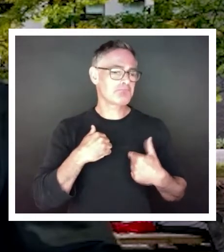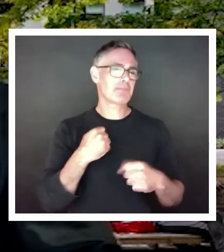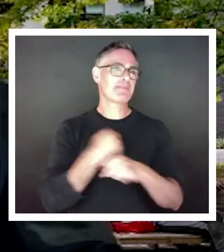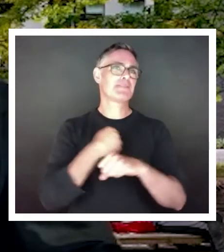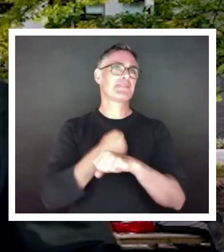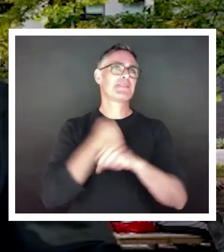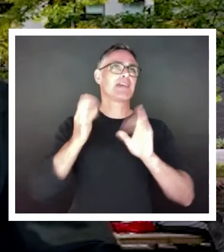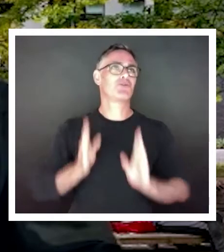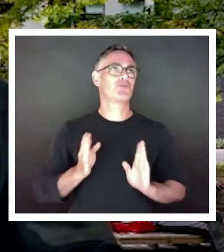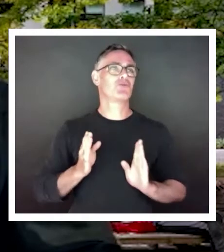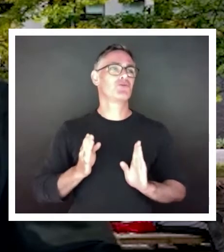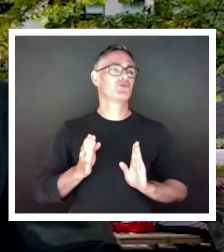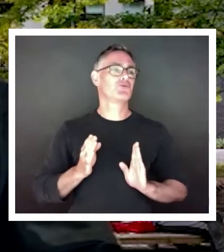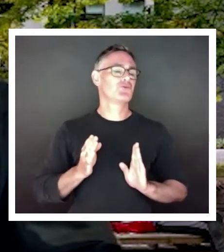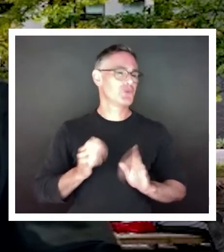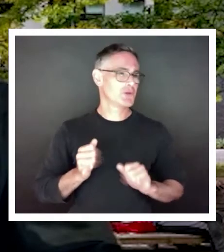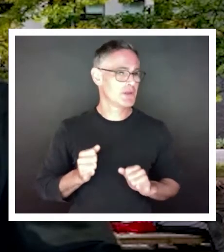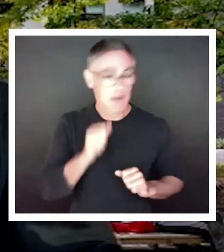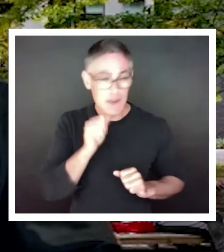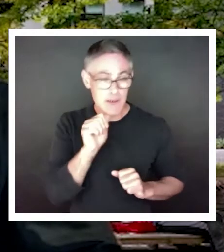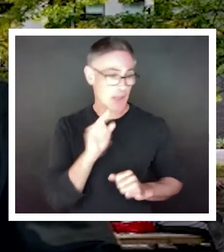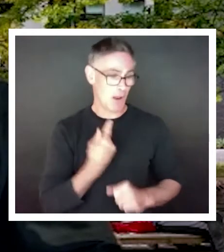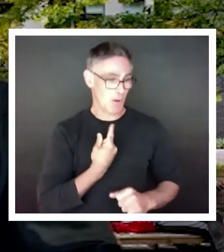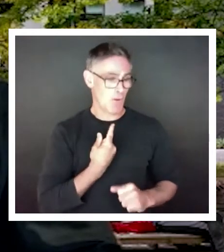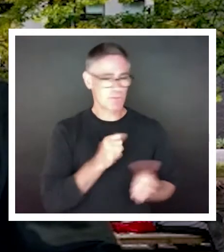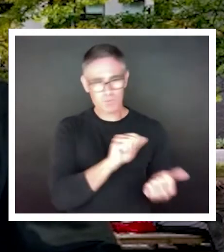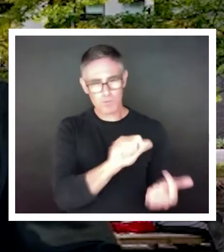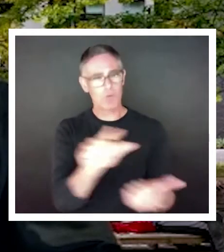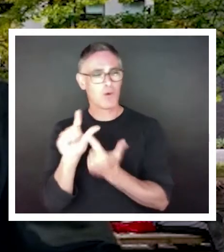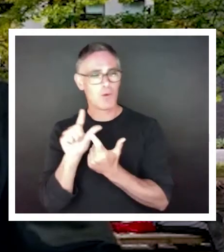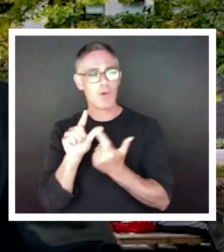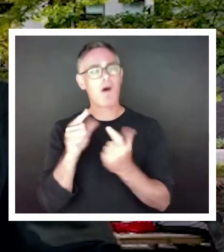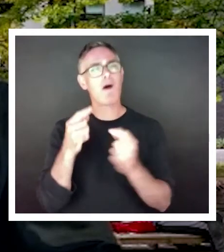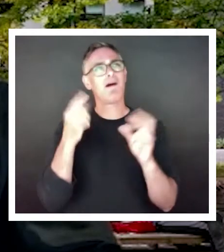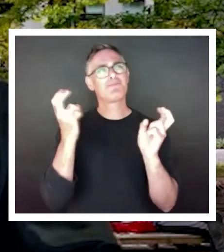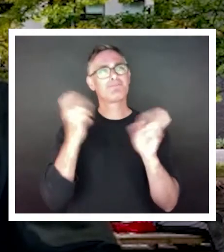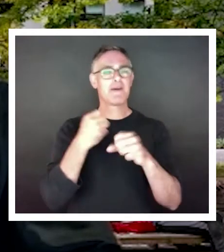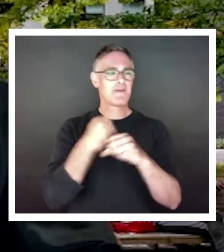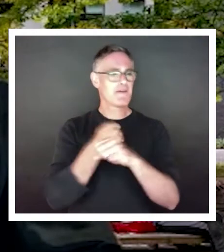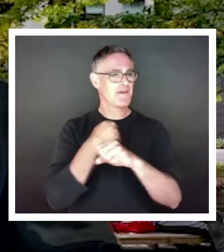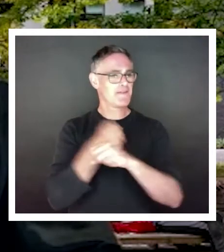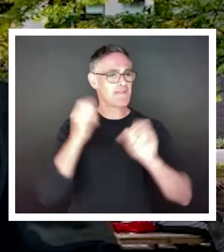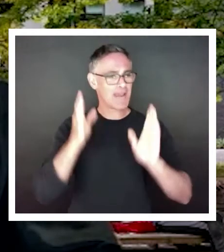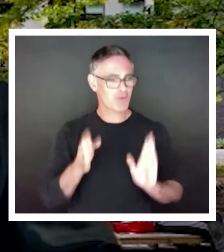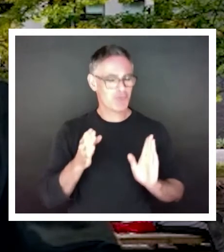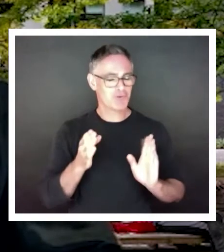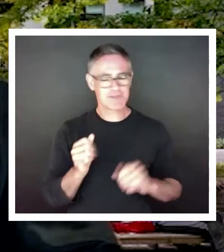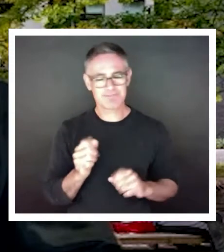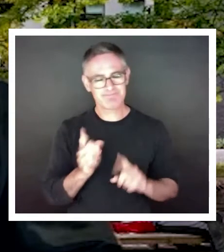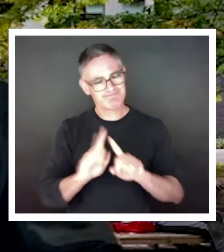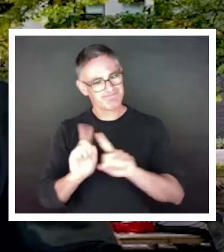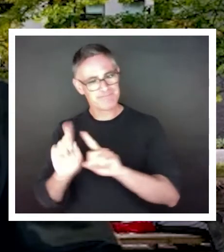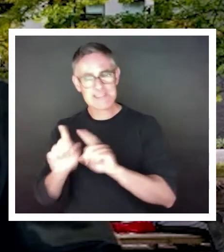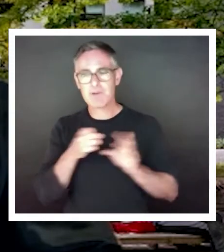But I'm not the only fighter. We are all fighters in one way or another. We are here today because we fought to keep going